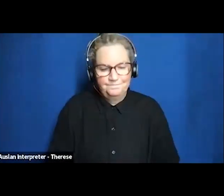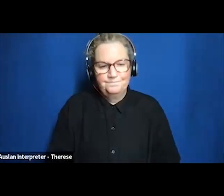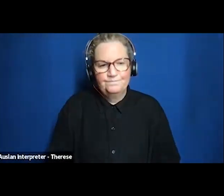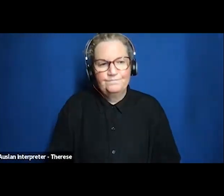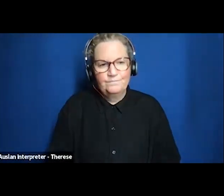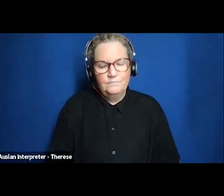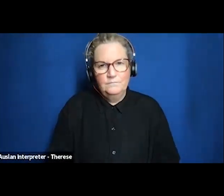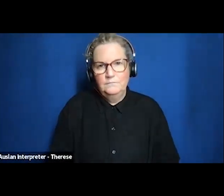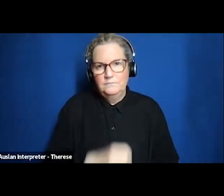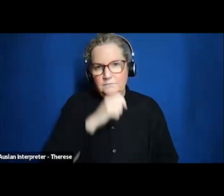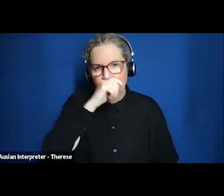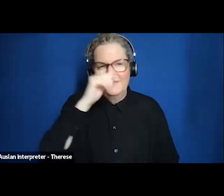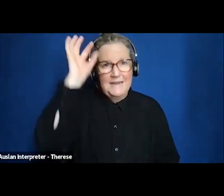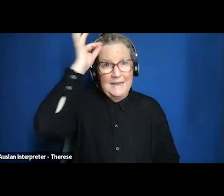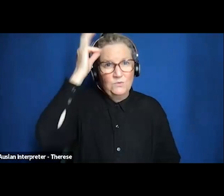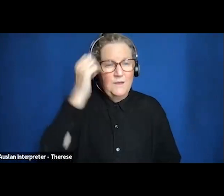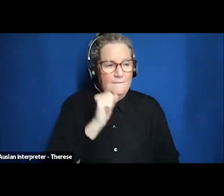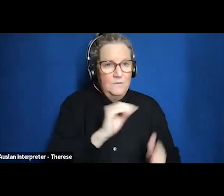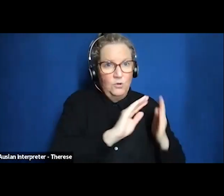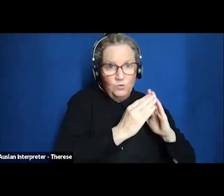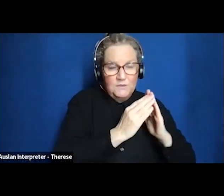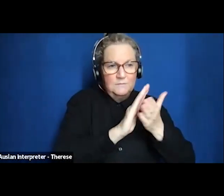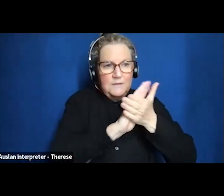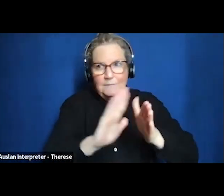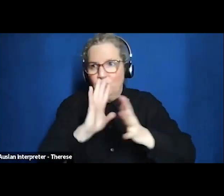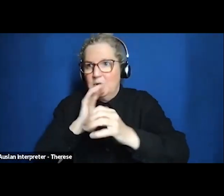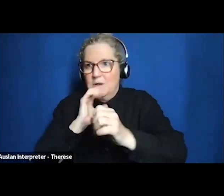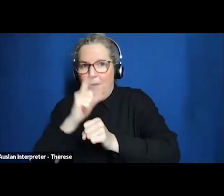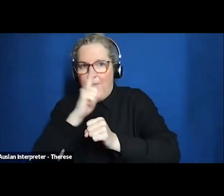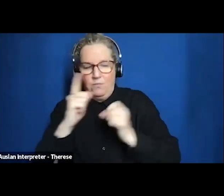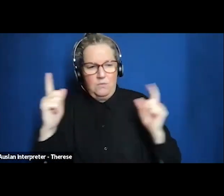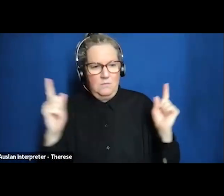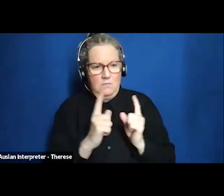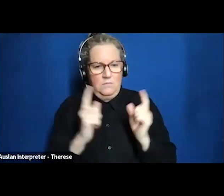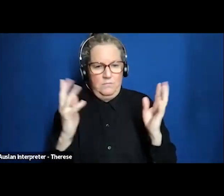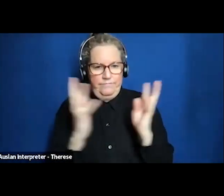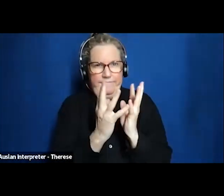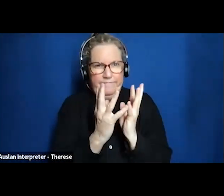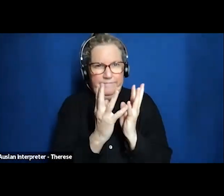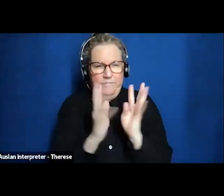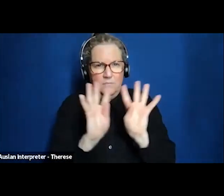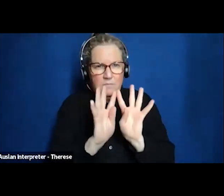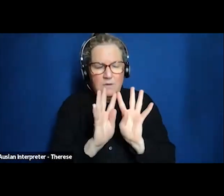A council made up of community expert and government representatives is being established to oversee the asset and provide